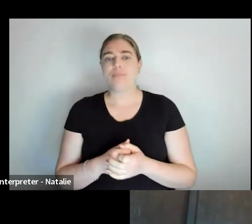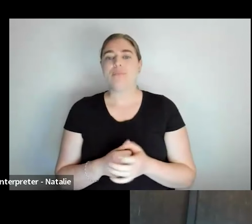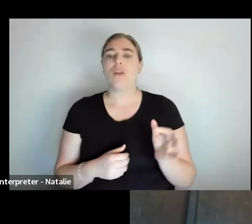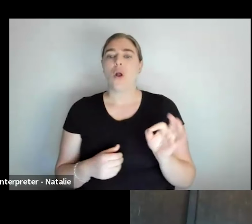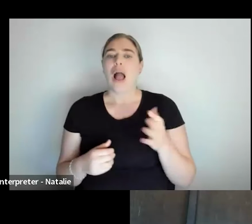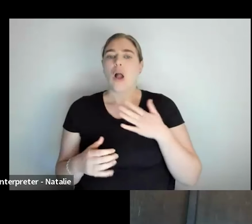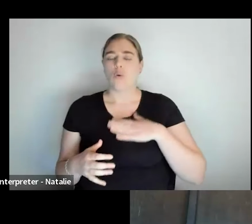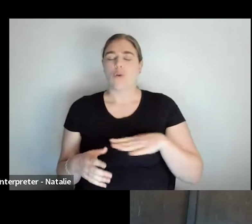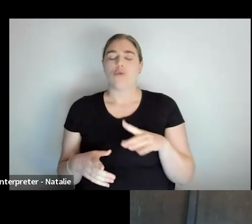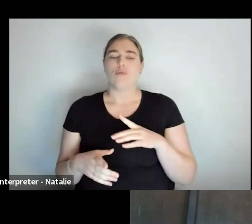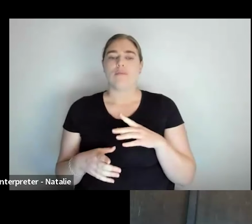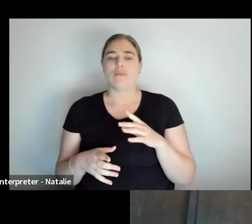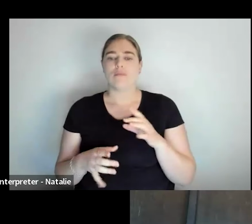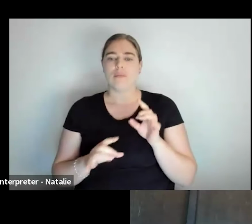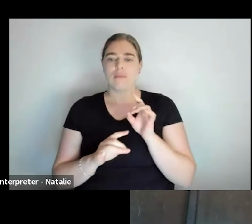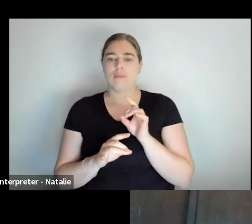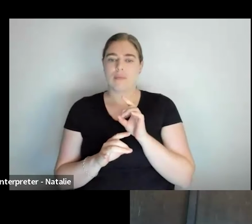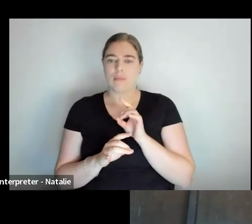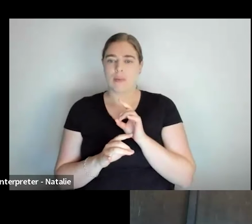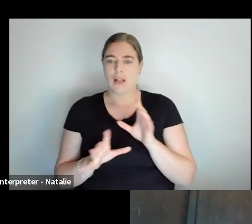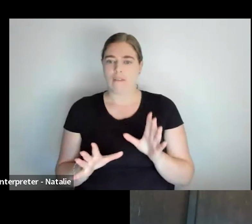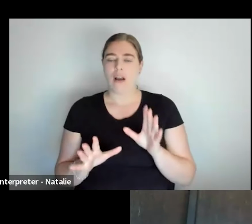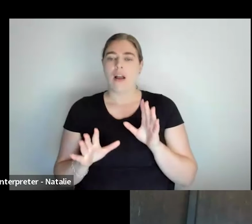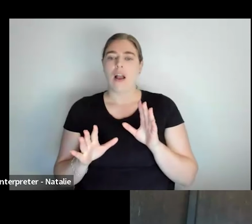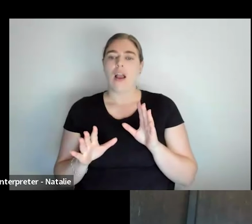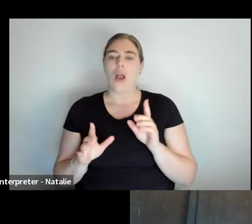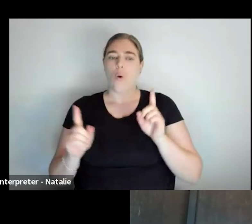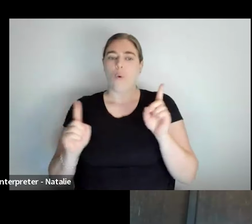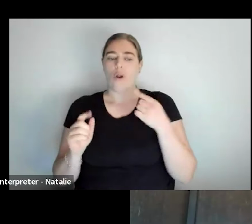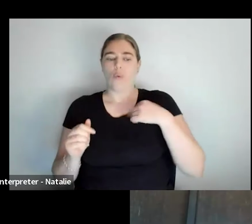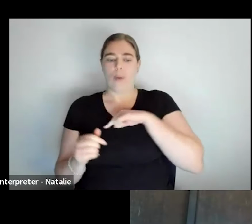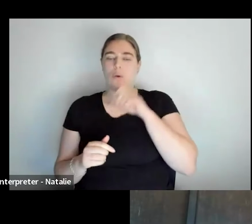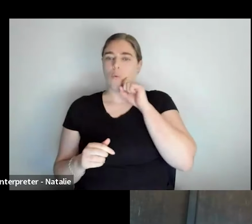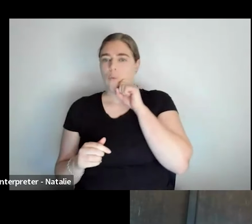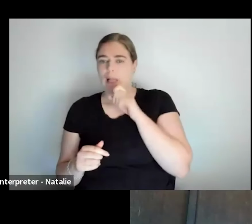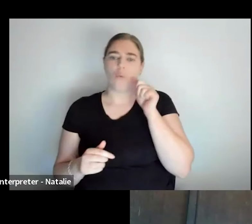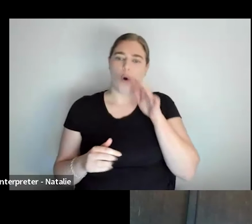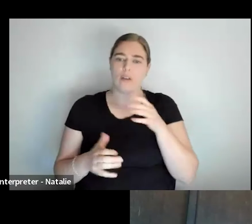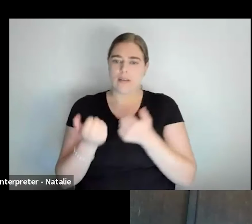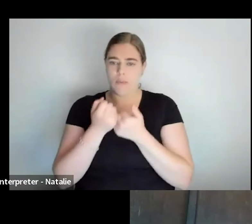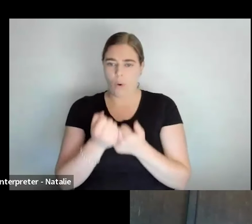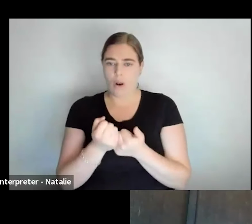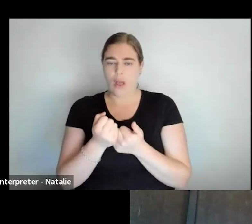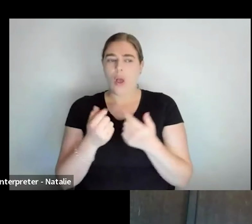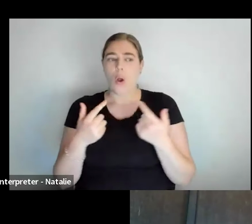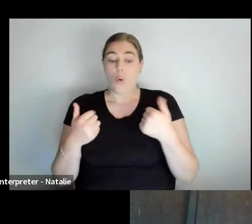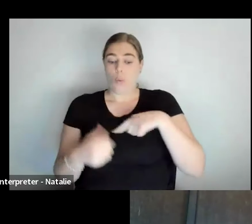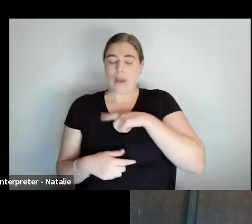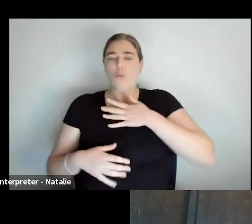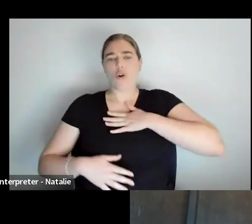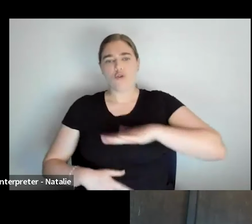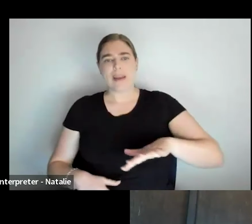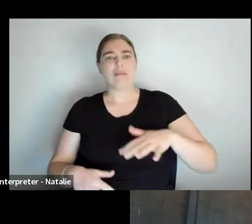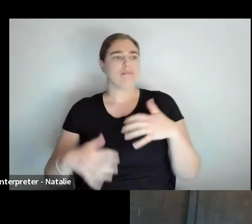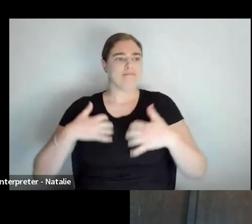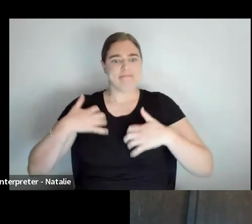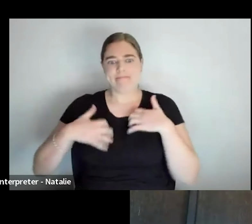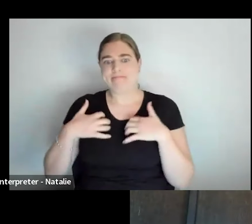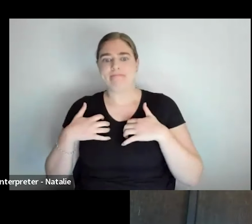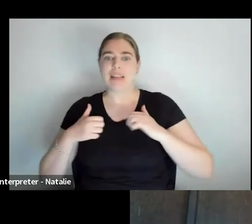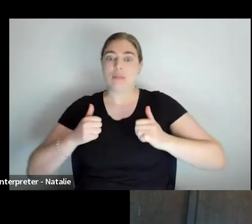about this fund, we want to be surprised by the applications that come into the EOIs. We want to